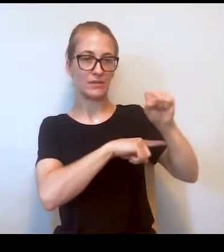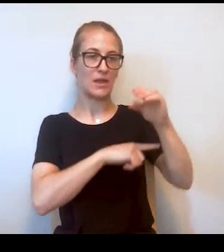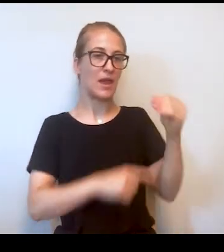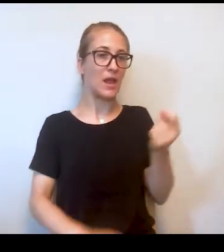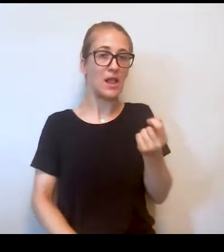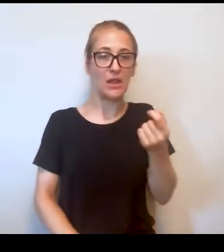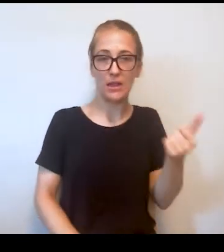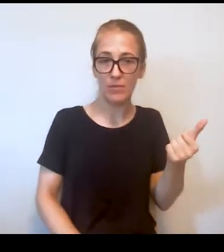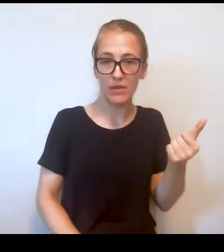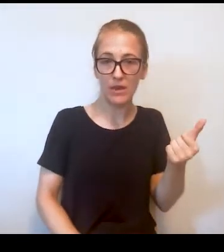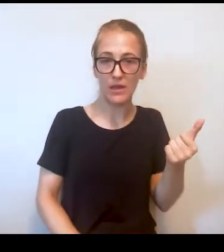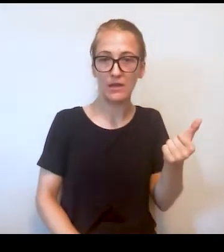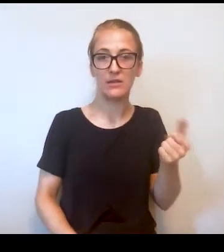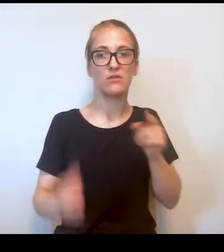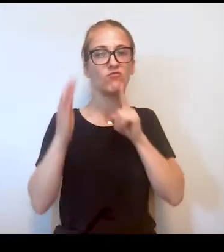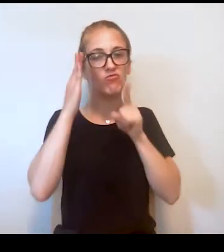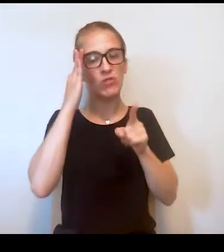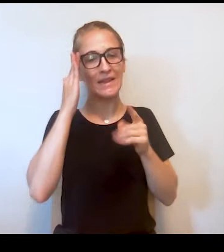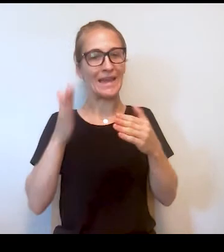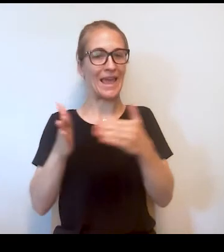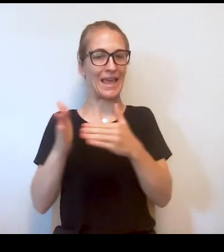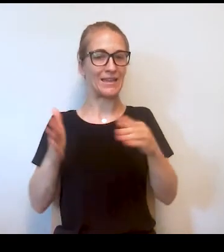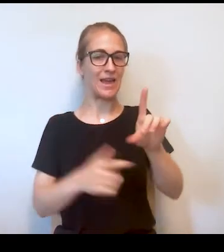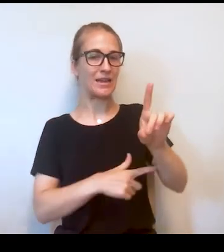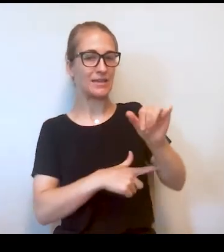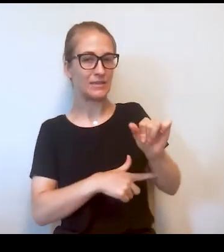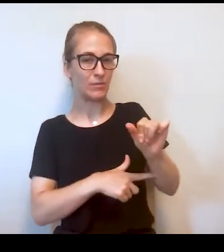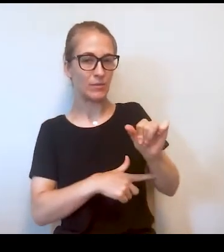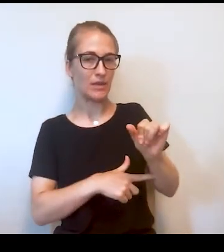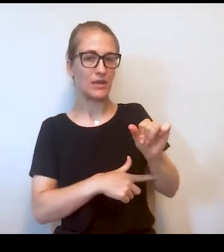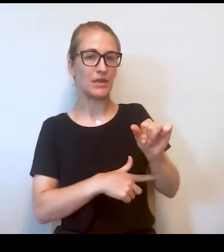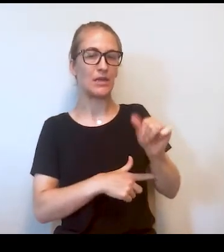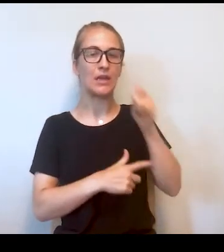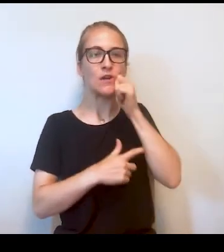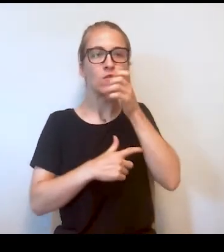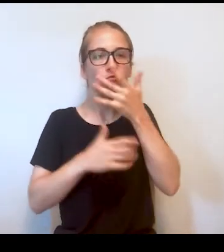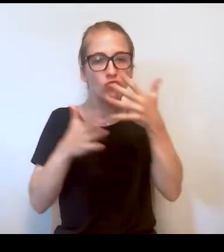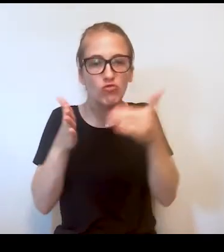this very anti-disability racist colonialist pattern,